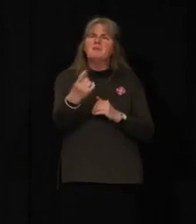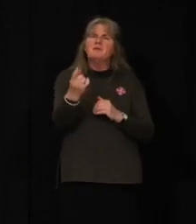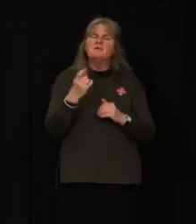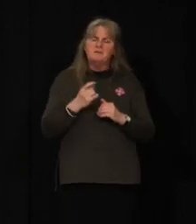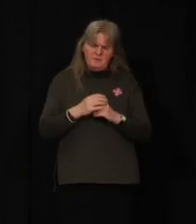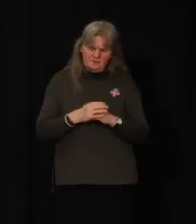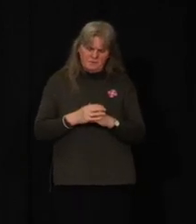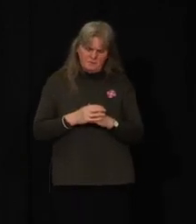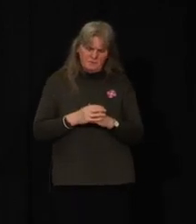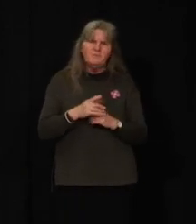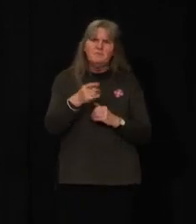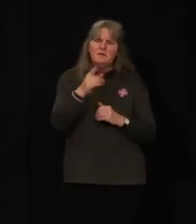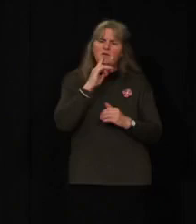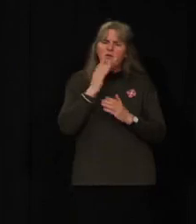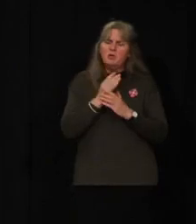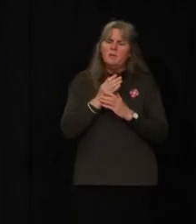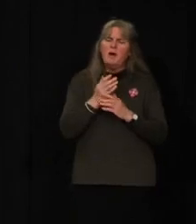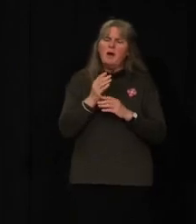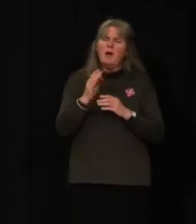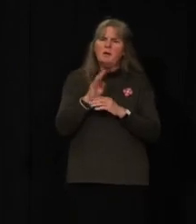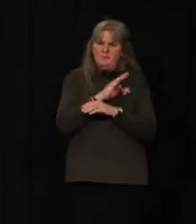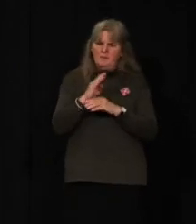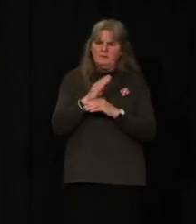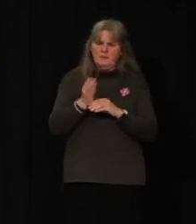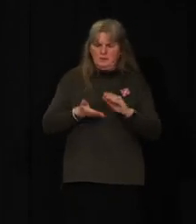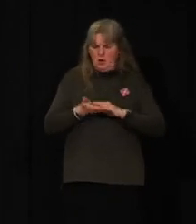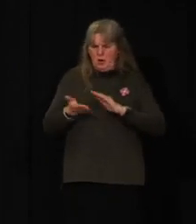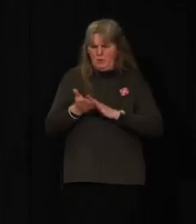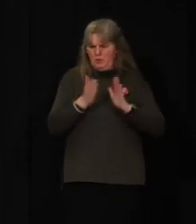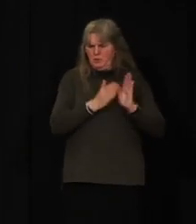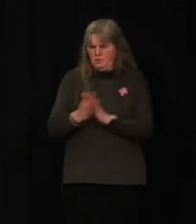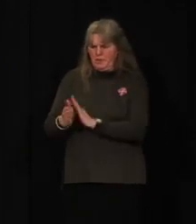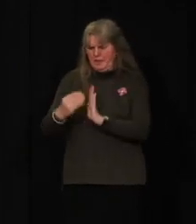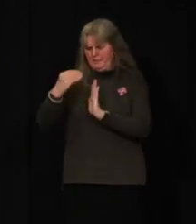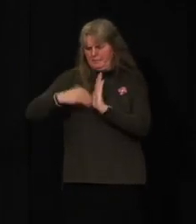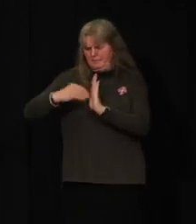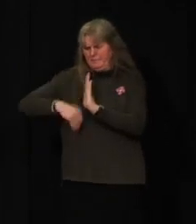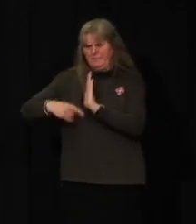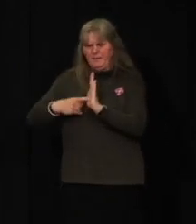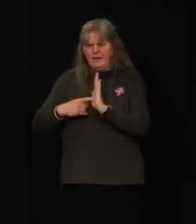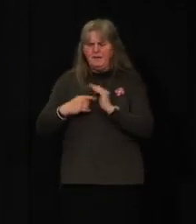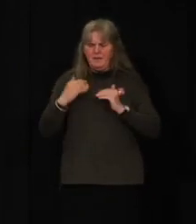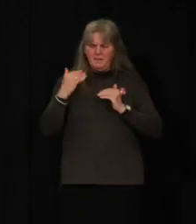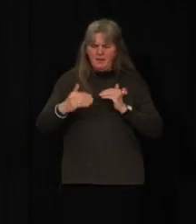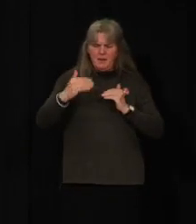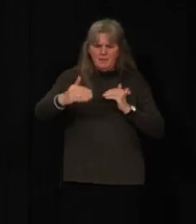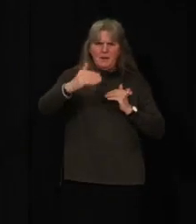Reporter: Also in relation to the operational plan, I saw as the phases carry on there is